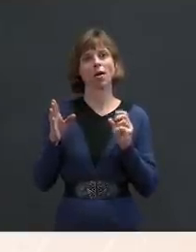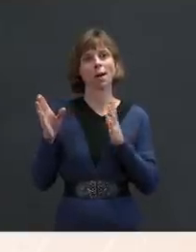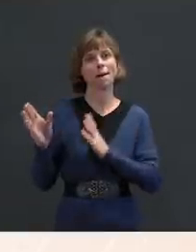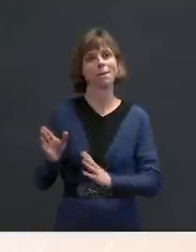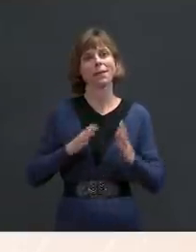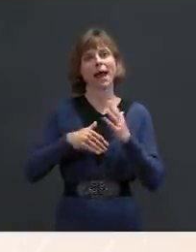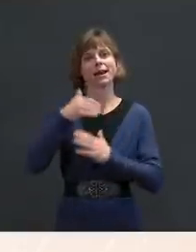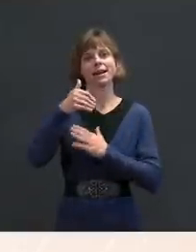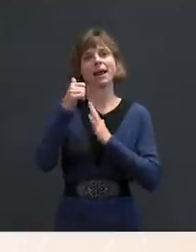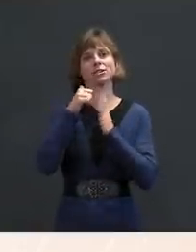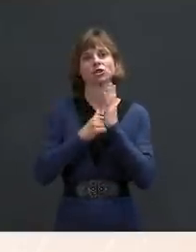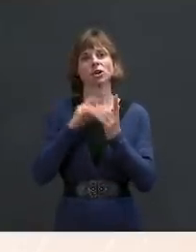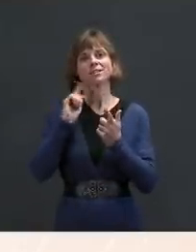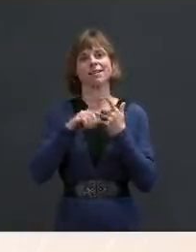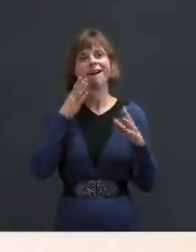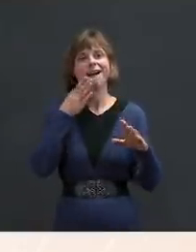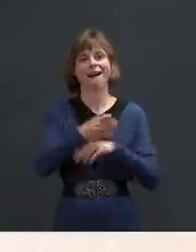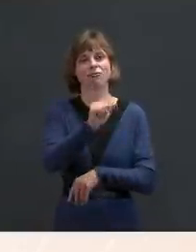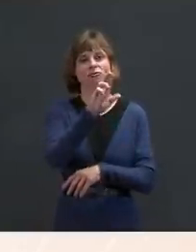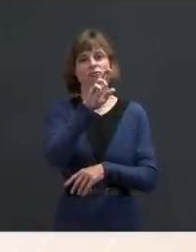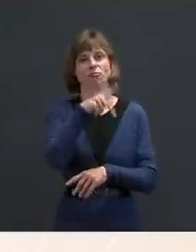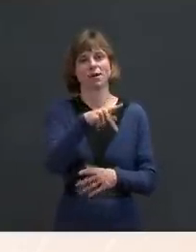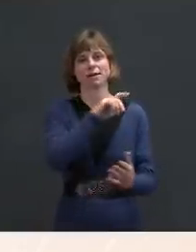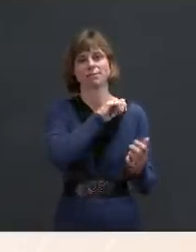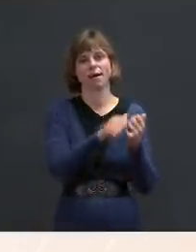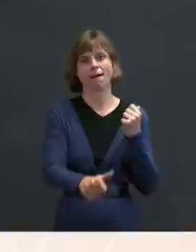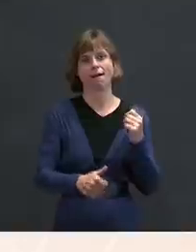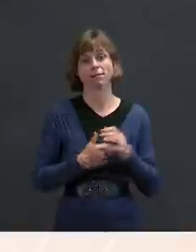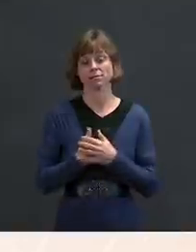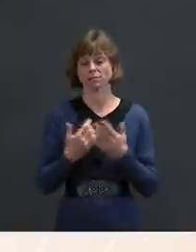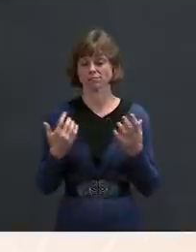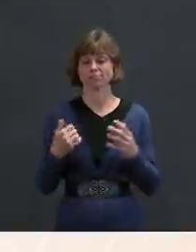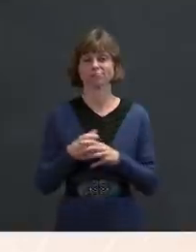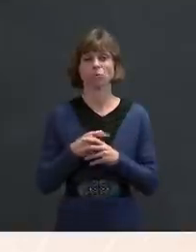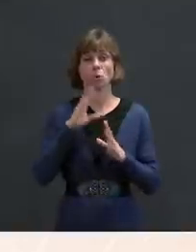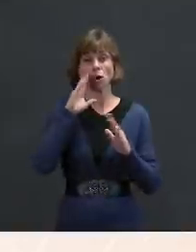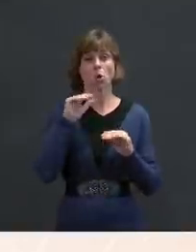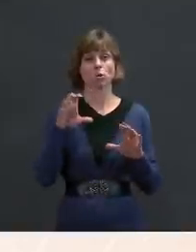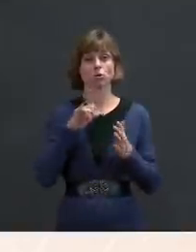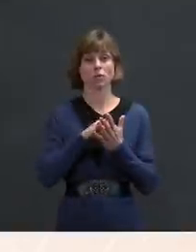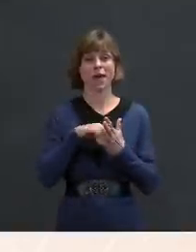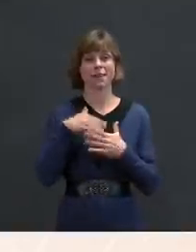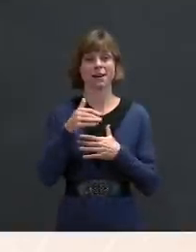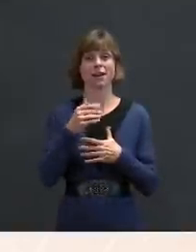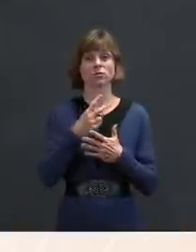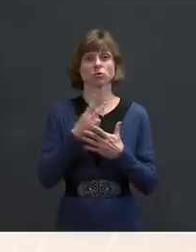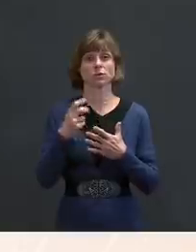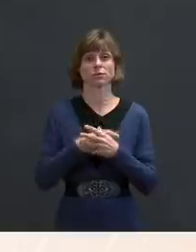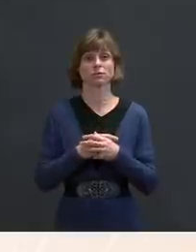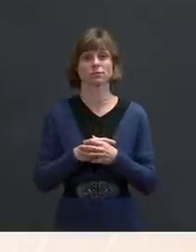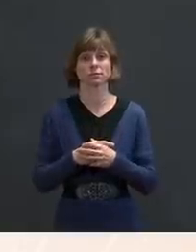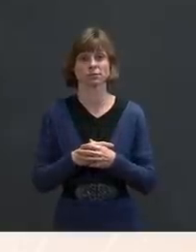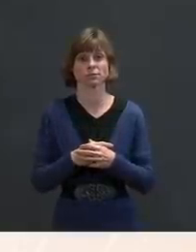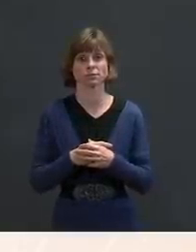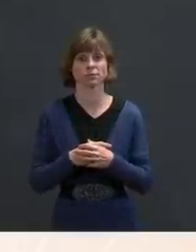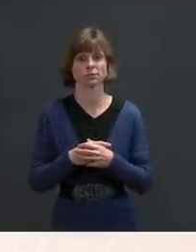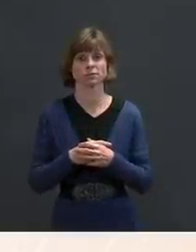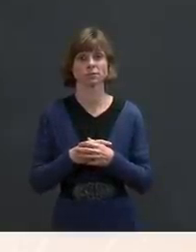until after we get the American Rescue Plan passed. And we're certainly hopeful that we do that in the coming weeks. The Press: Any update on his first press conference?